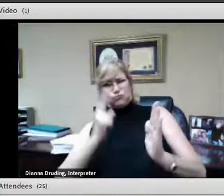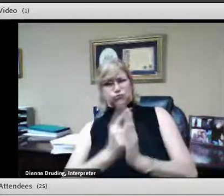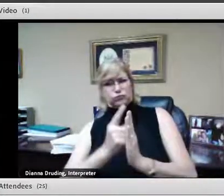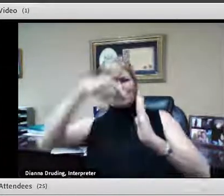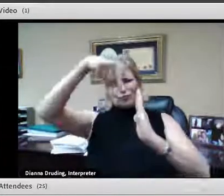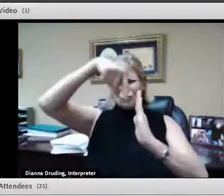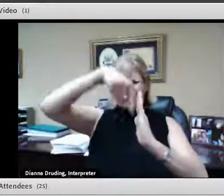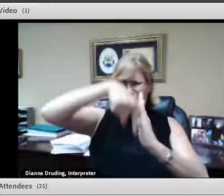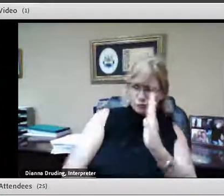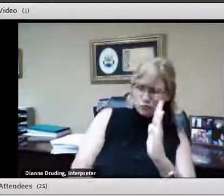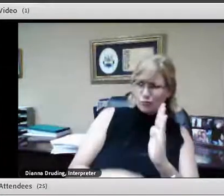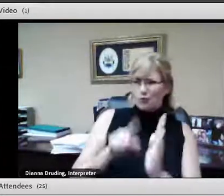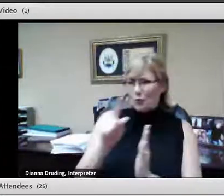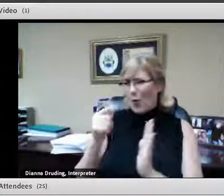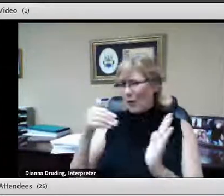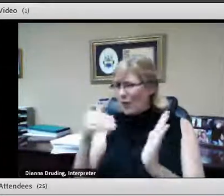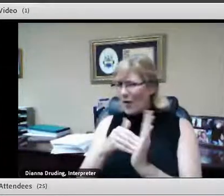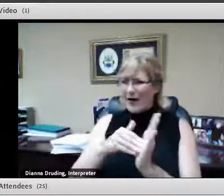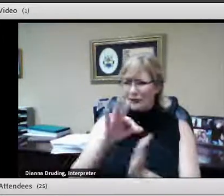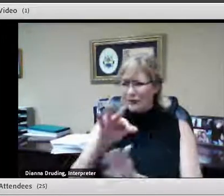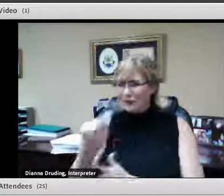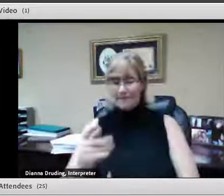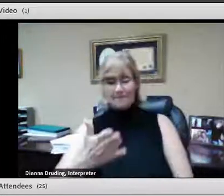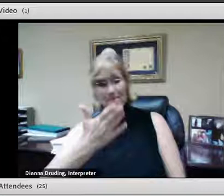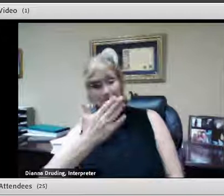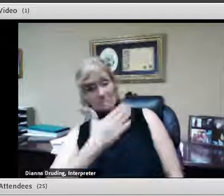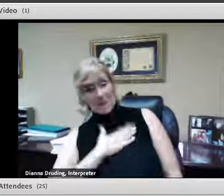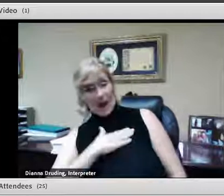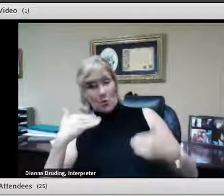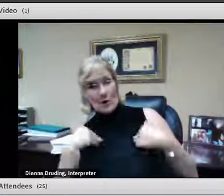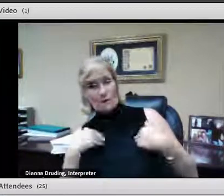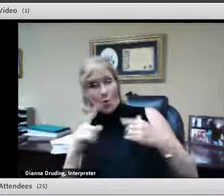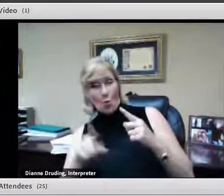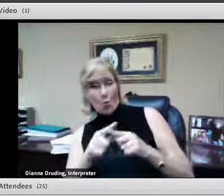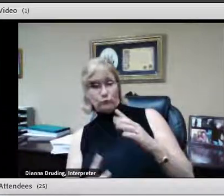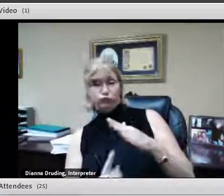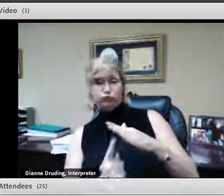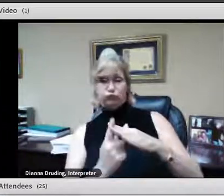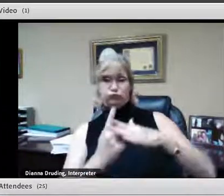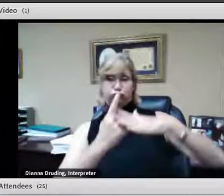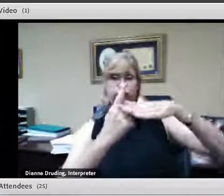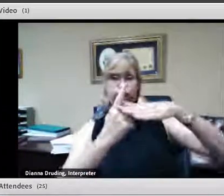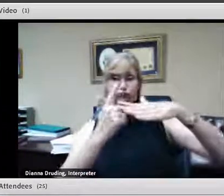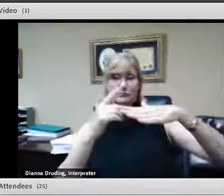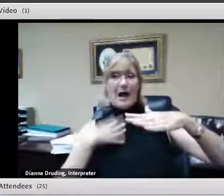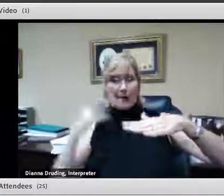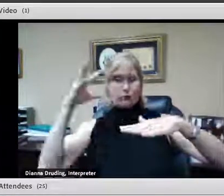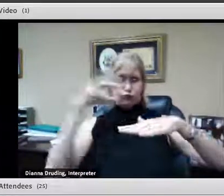has super sharp talons, so when you come up to the surface, I'm going to get you." And they would kind of go back and forth,